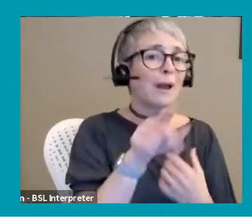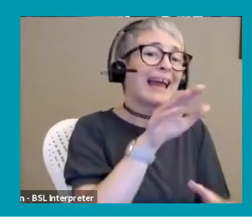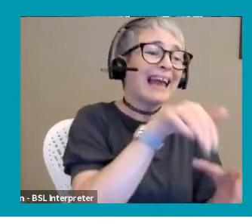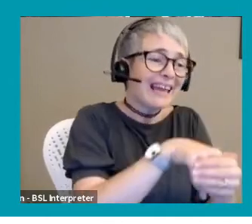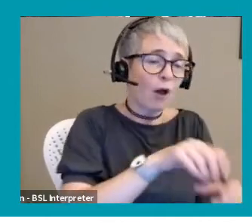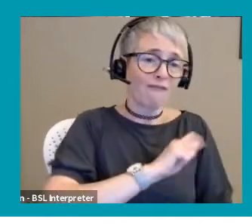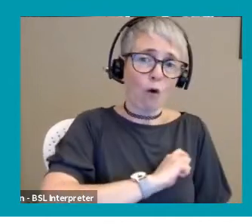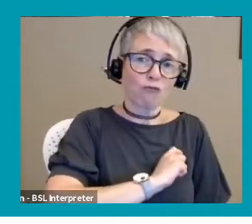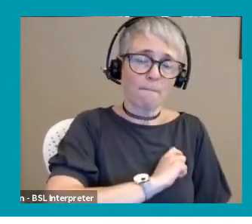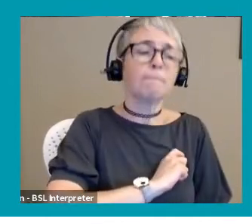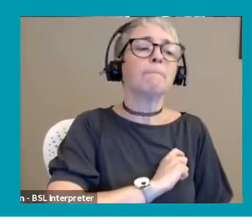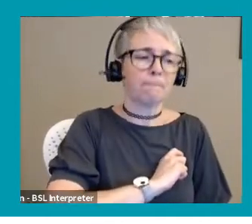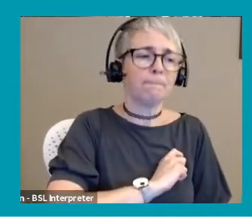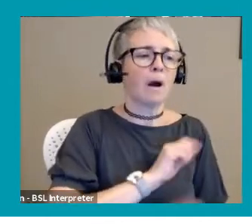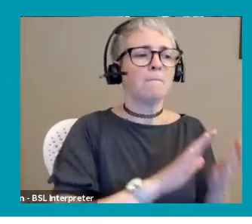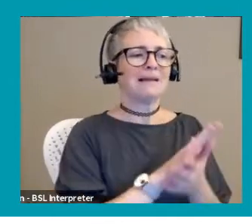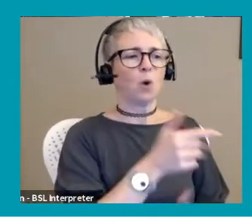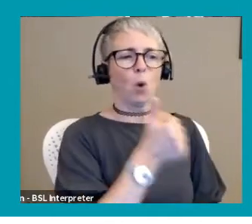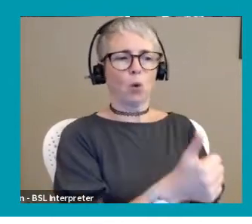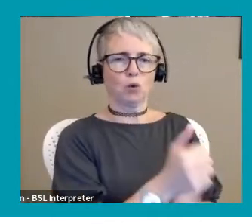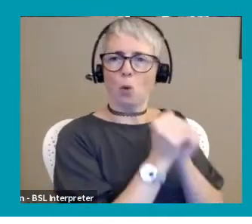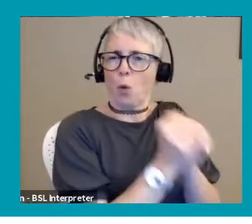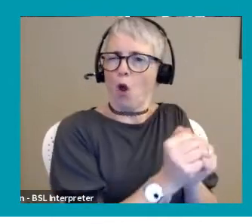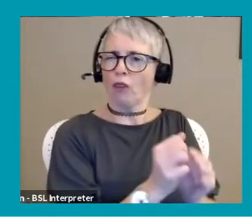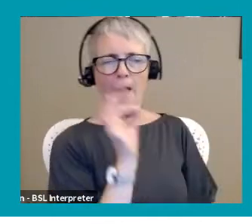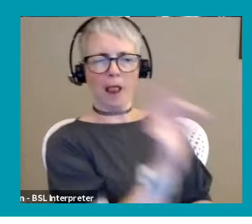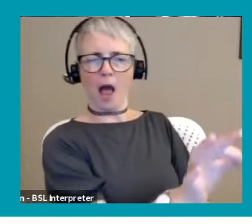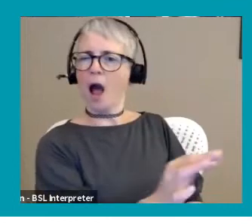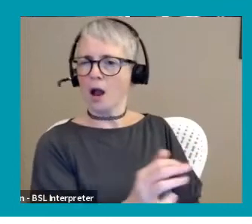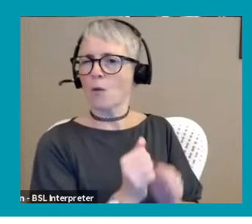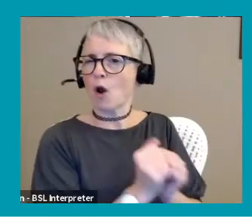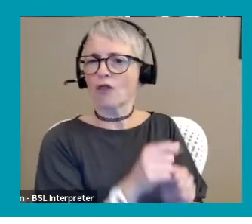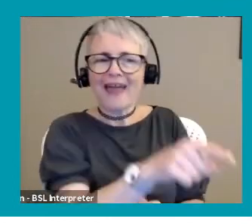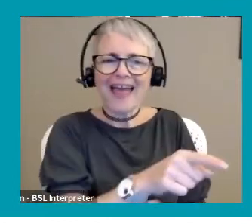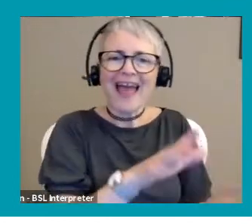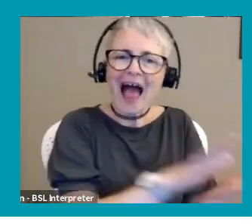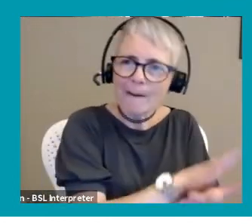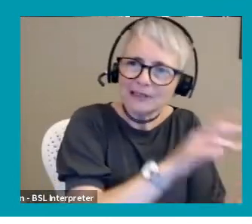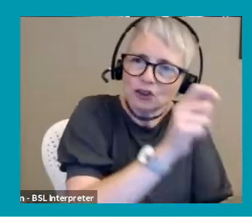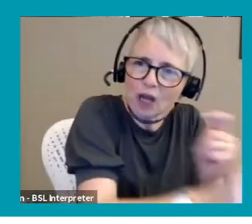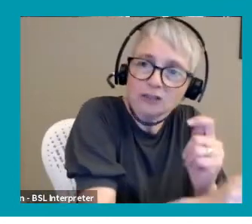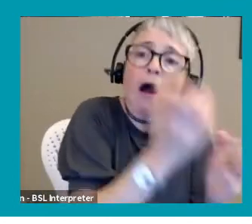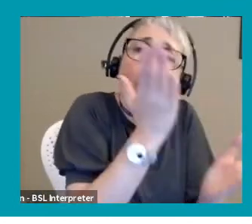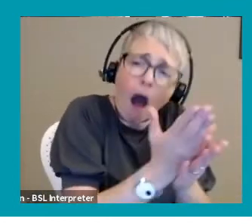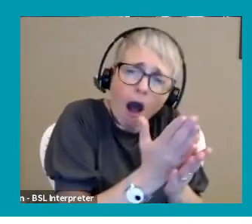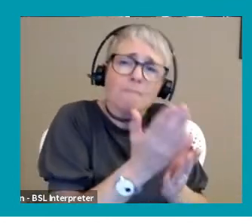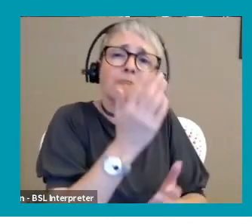So being a member of the forum indicates that they are willing to make change, we don't know on the surface if they are making the right